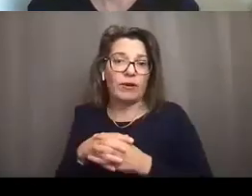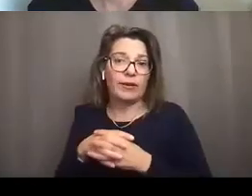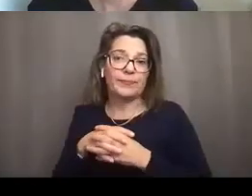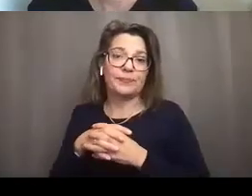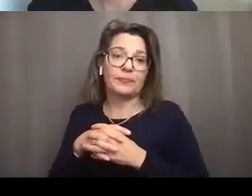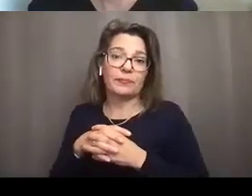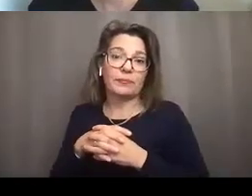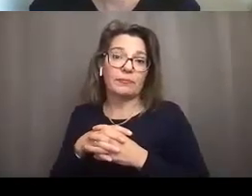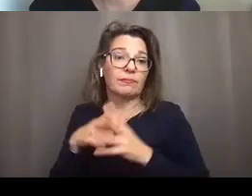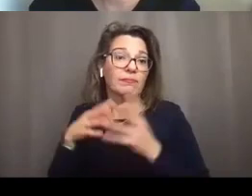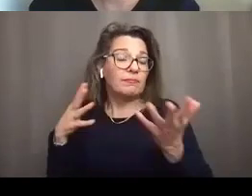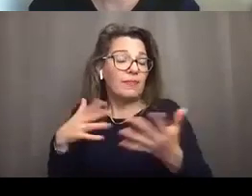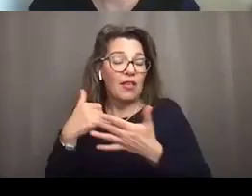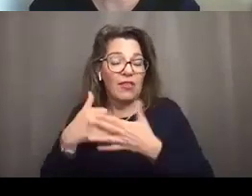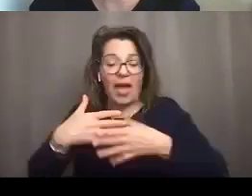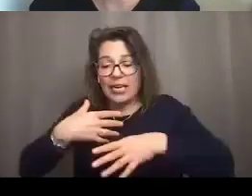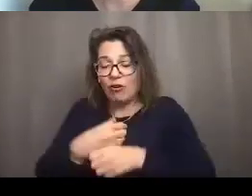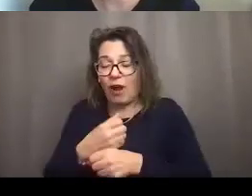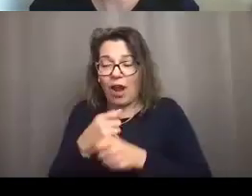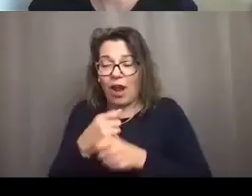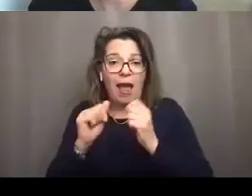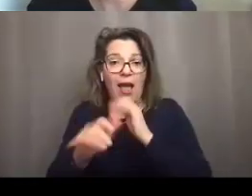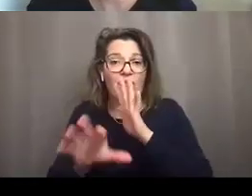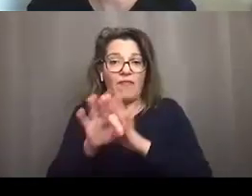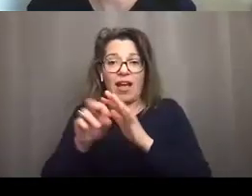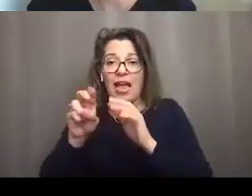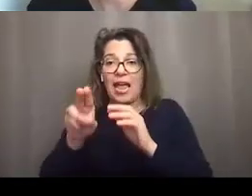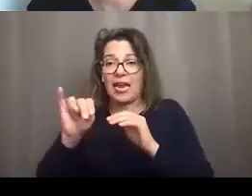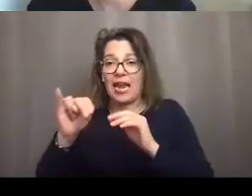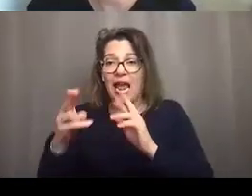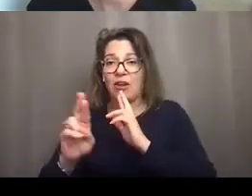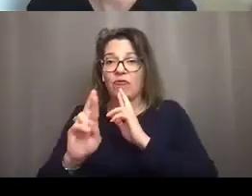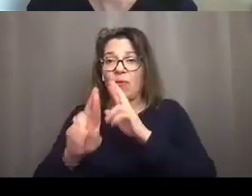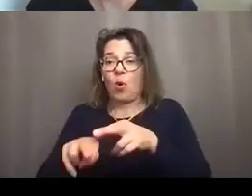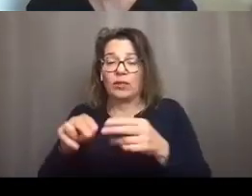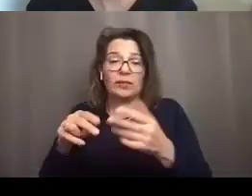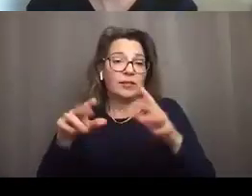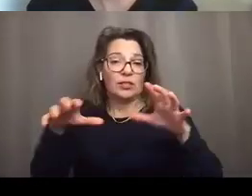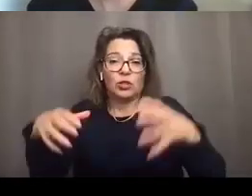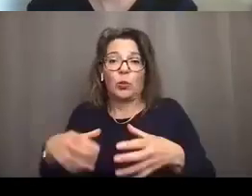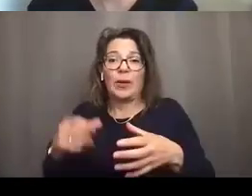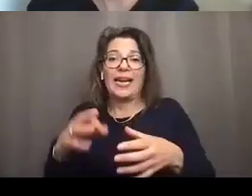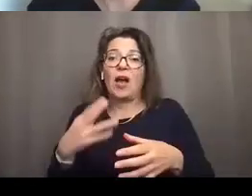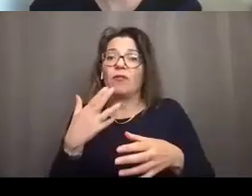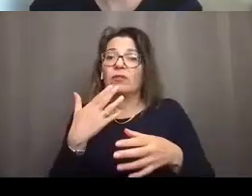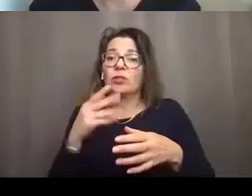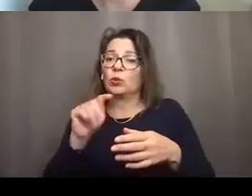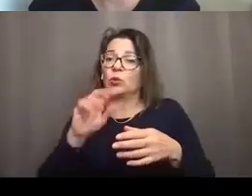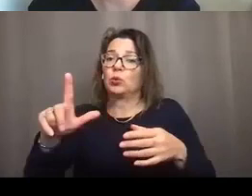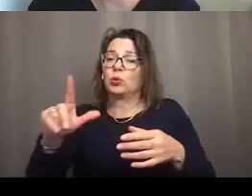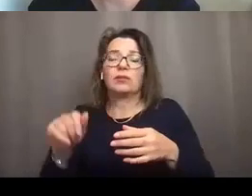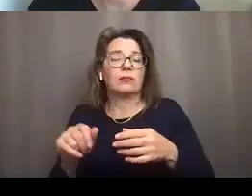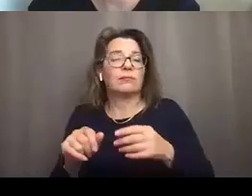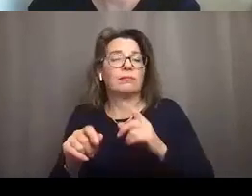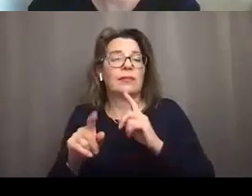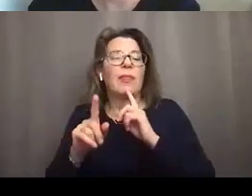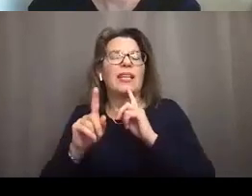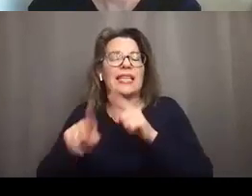With that crash course on what you can find with the NIH RePORT suite of tools, let's make sure we answered all those questions we started with.